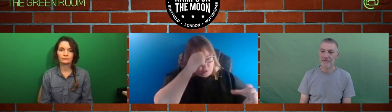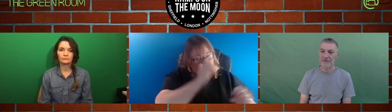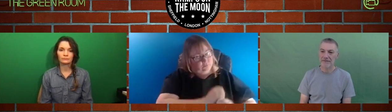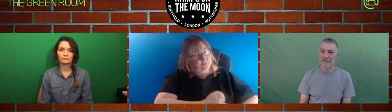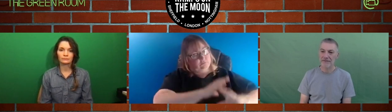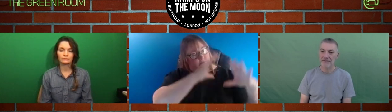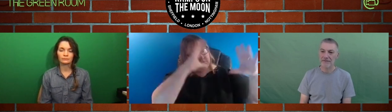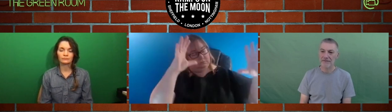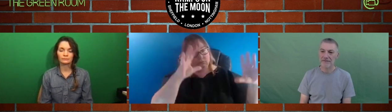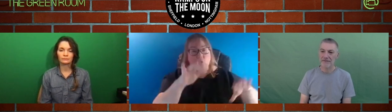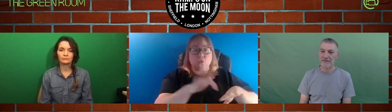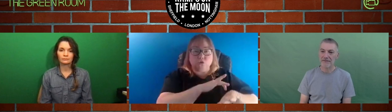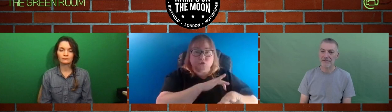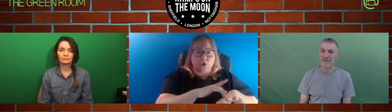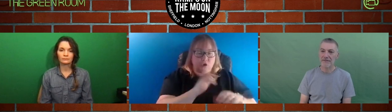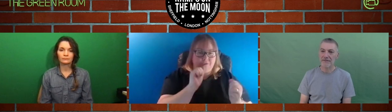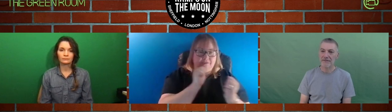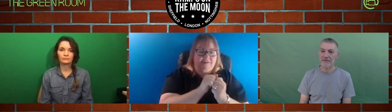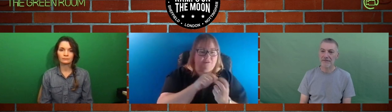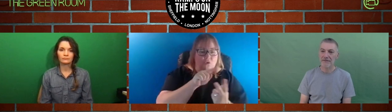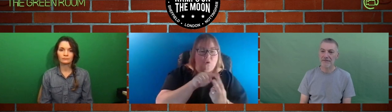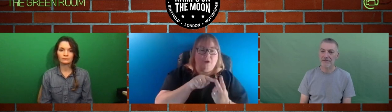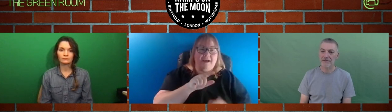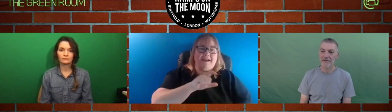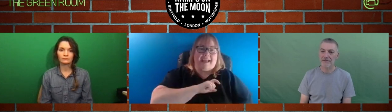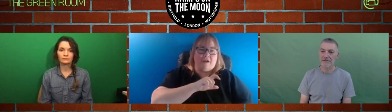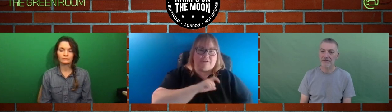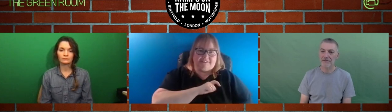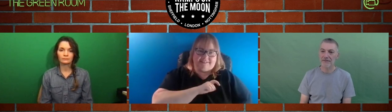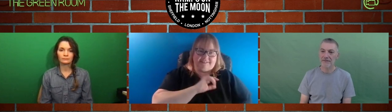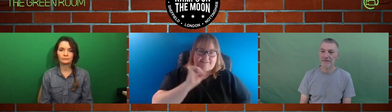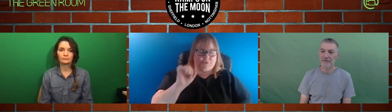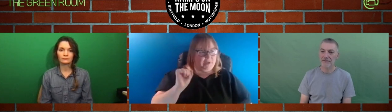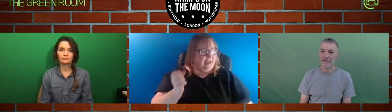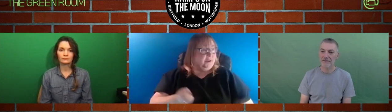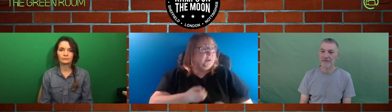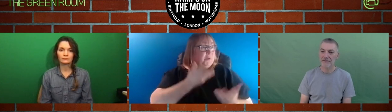to show you at your best to be watching the show on tour